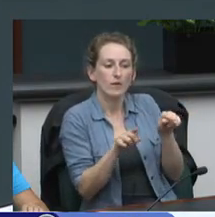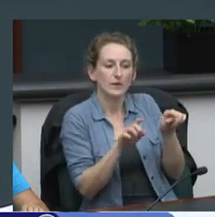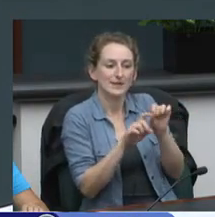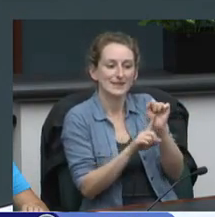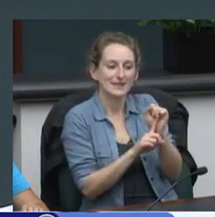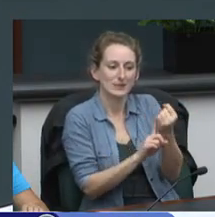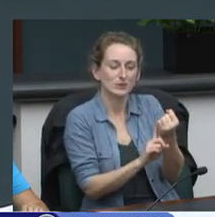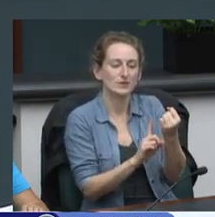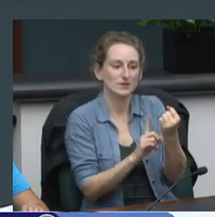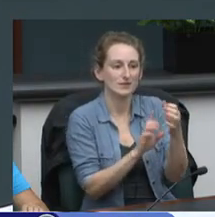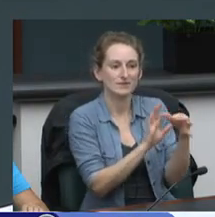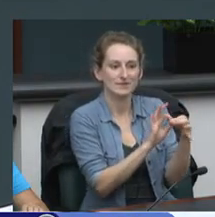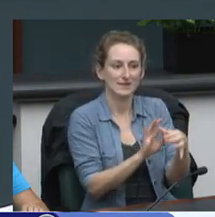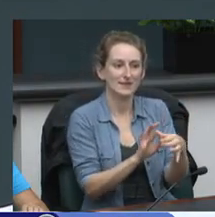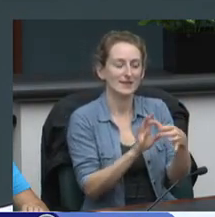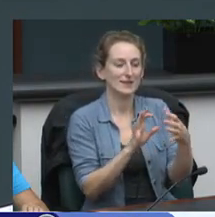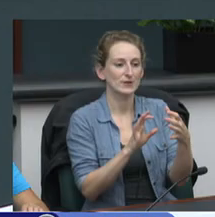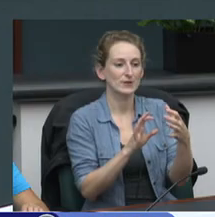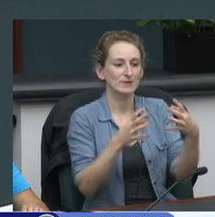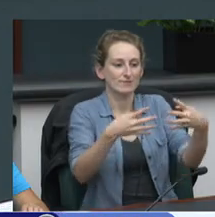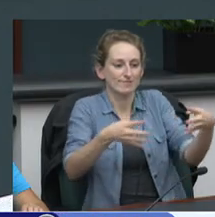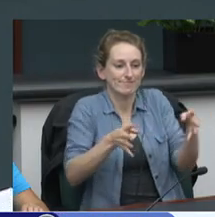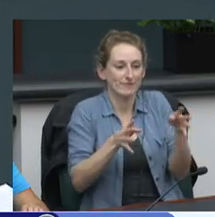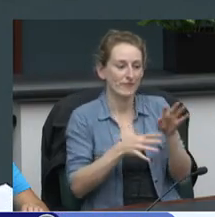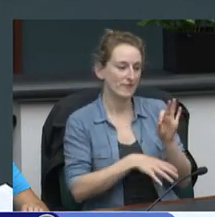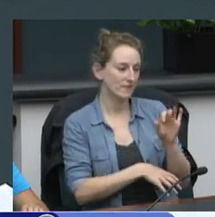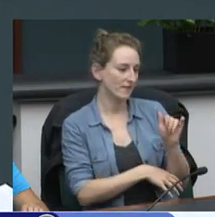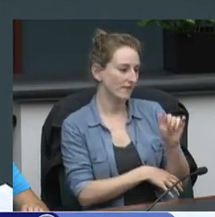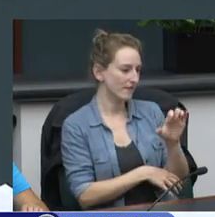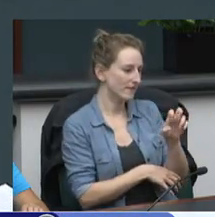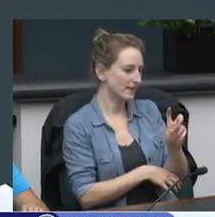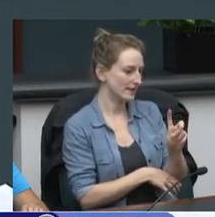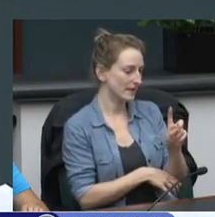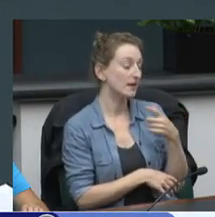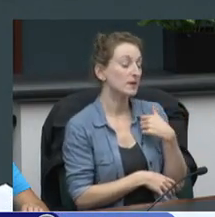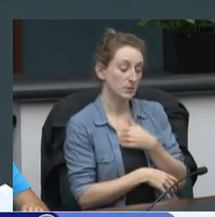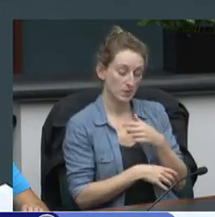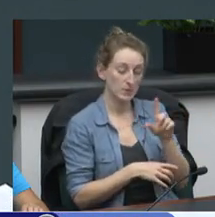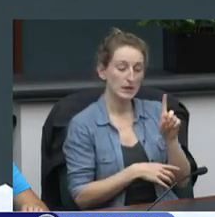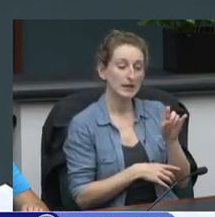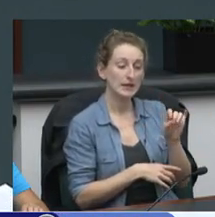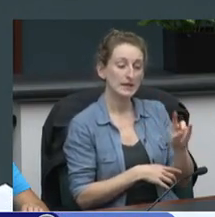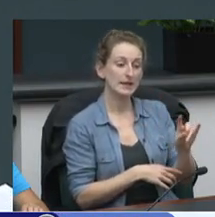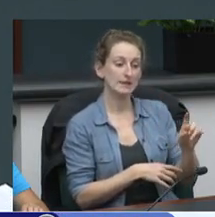above the forefoot on that secondary facade and in the other one they they